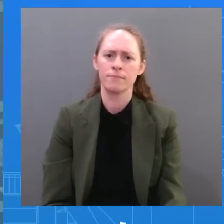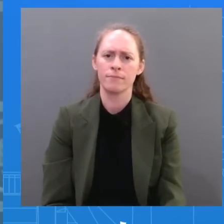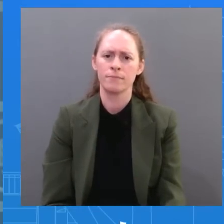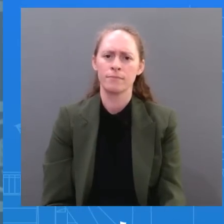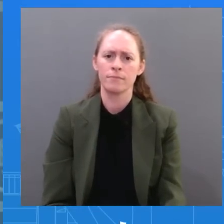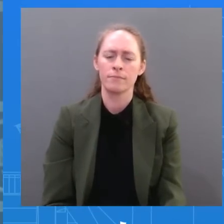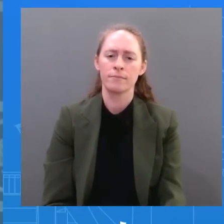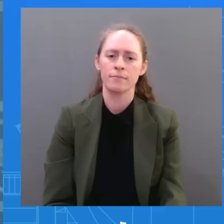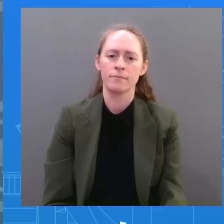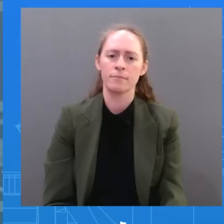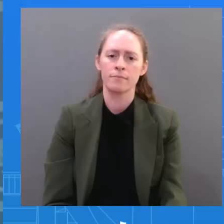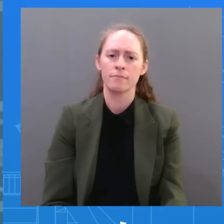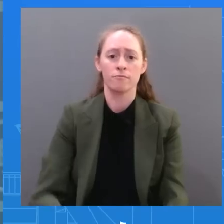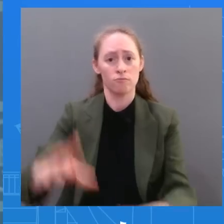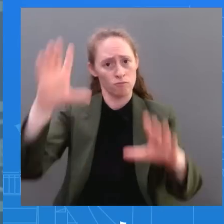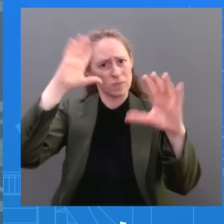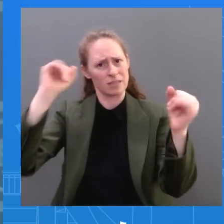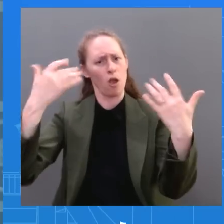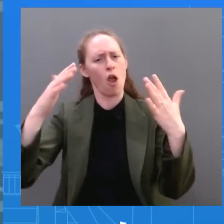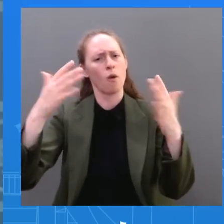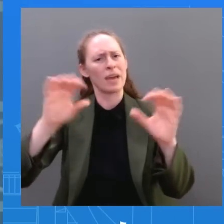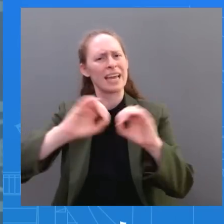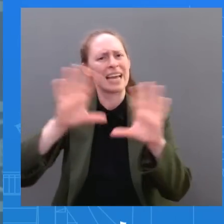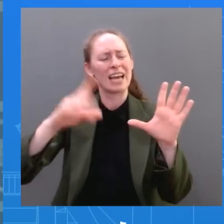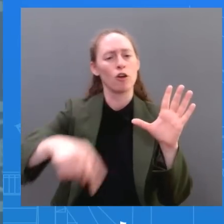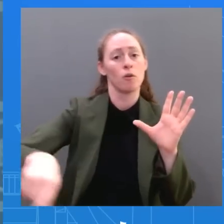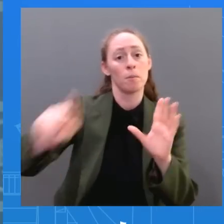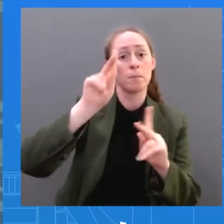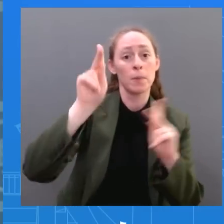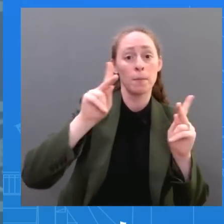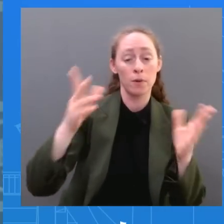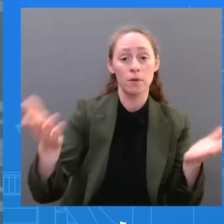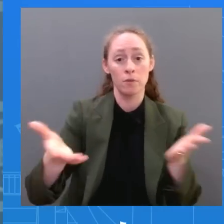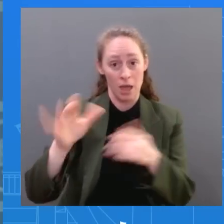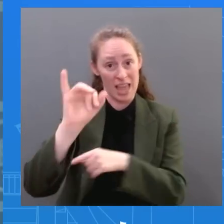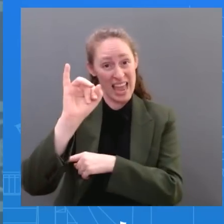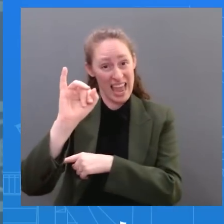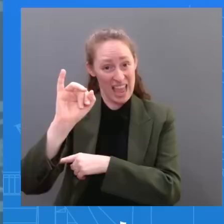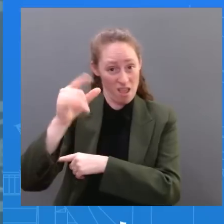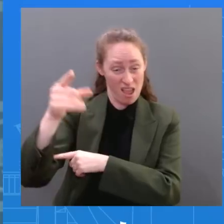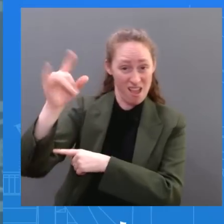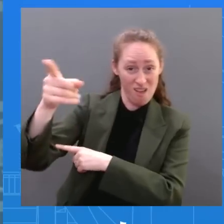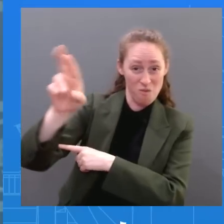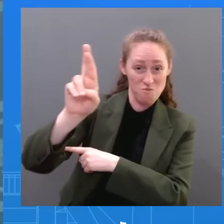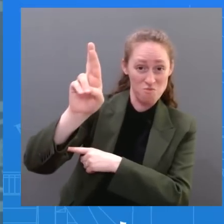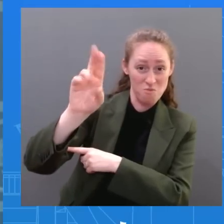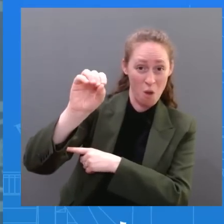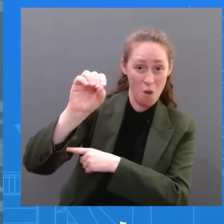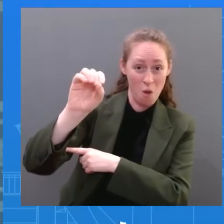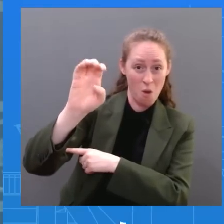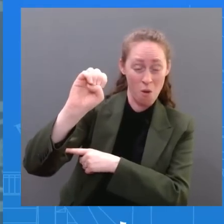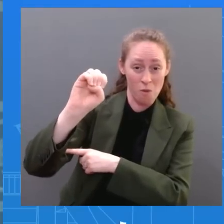If we want to see Roe become the law of the land, we also have to act. We have to hold Congress accountable